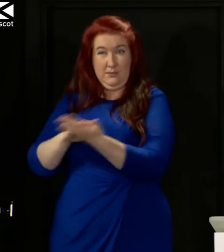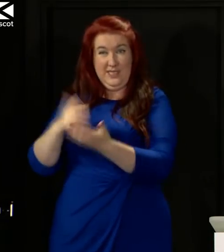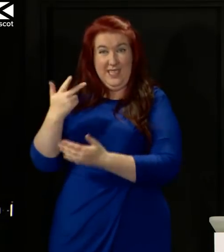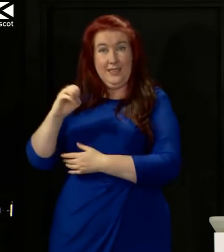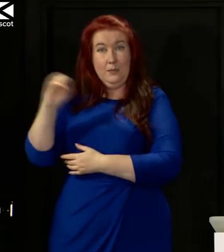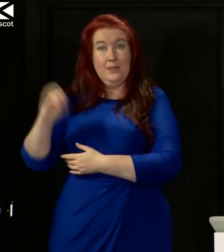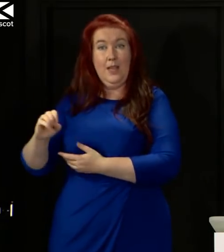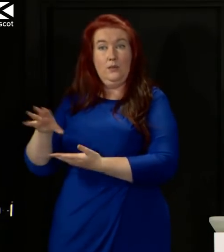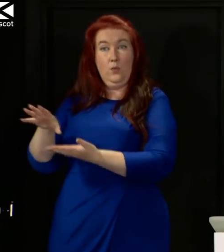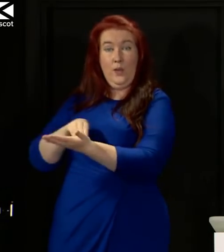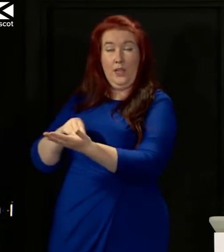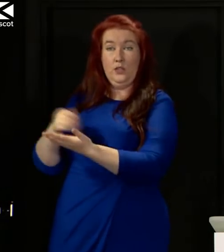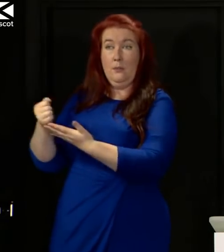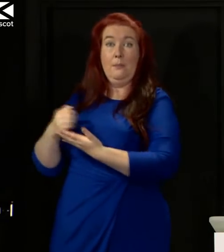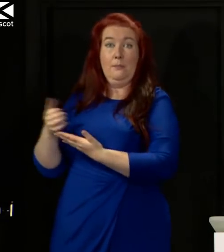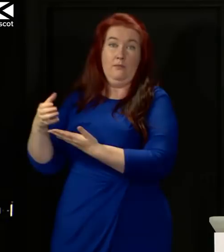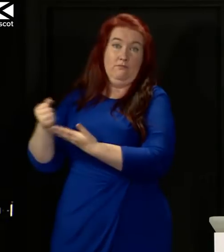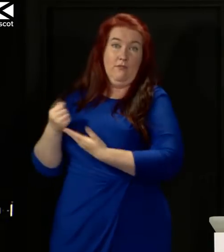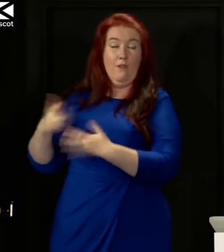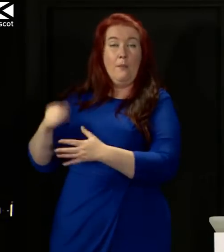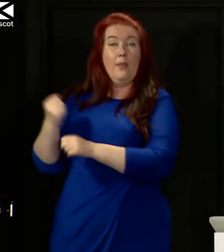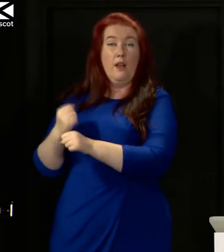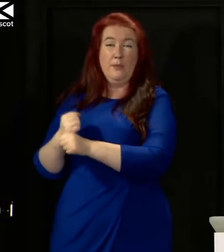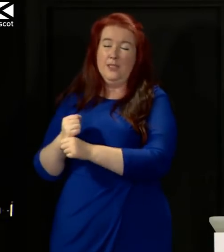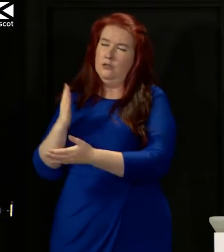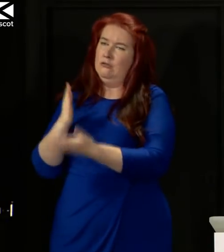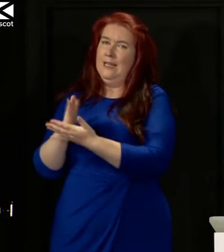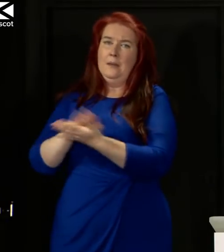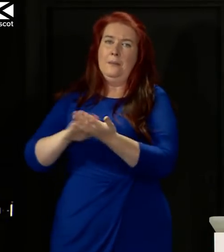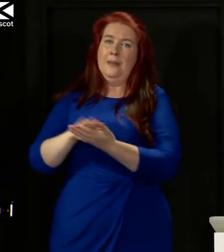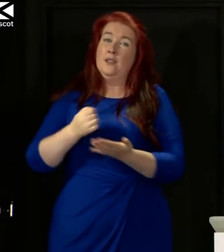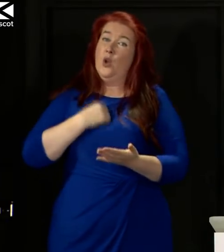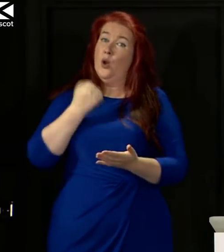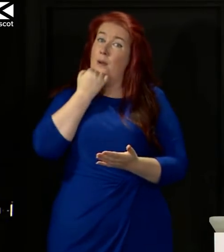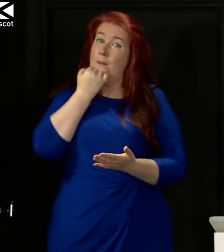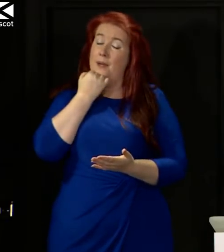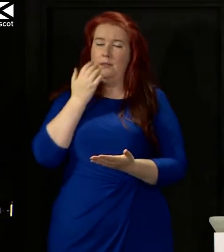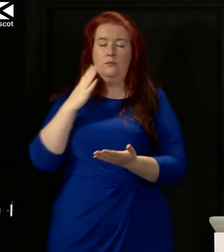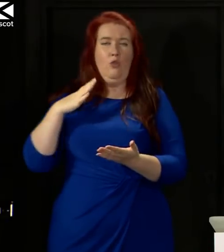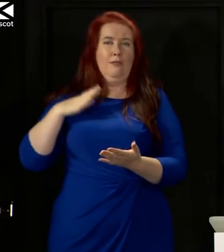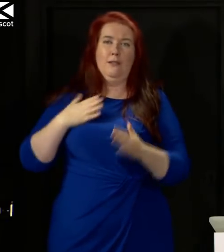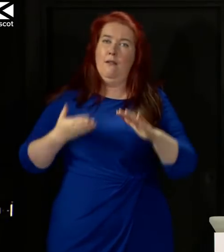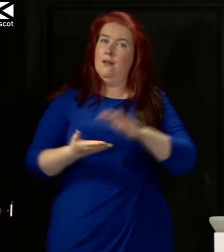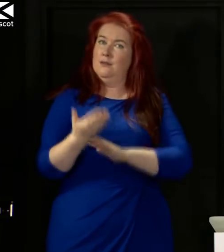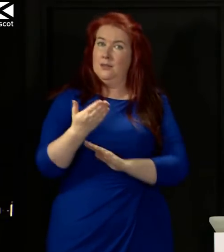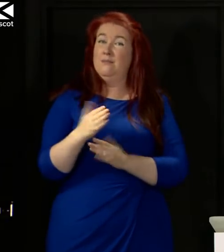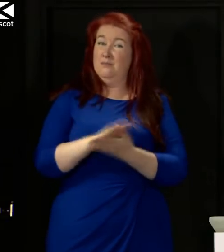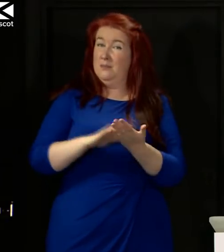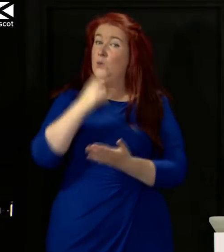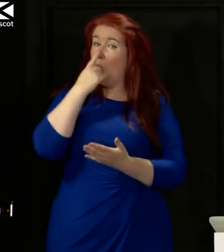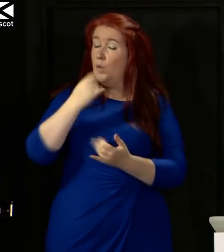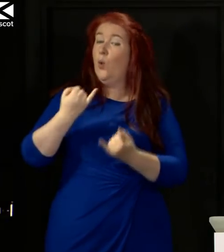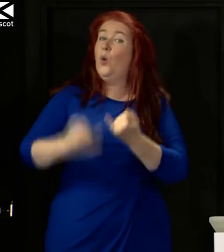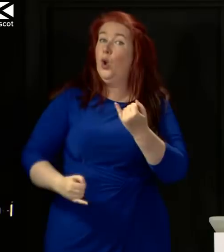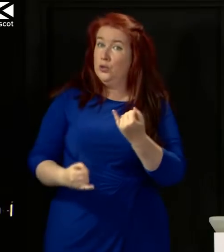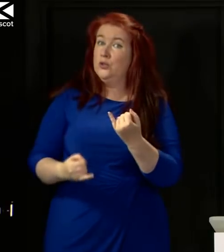likely to be an underestimate of the full impact of COVID-19 on business activity.